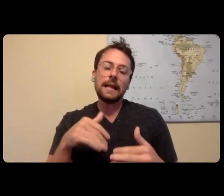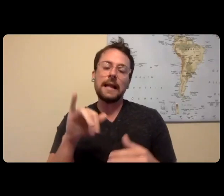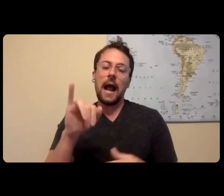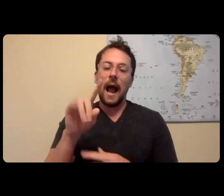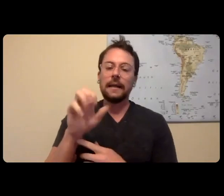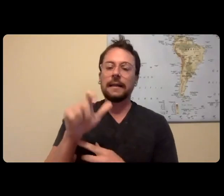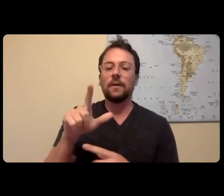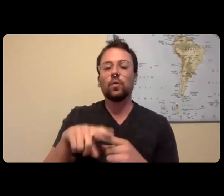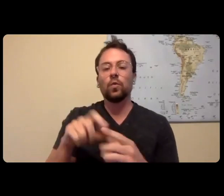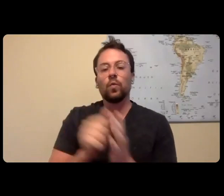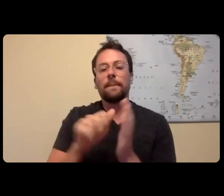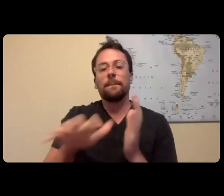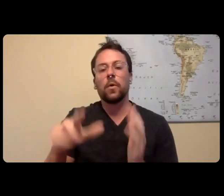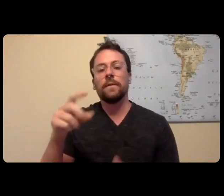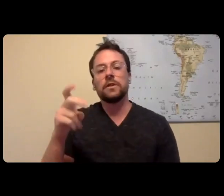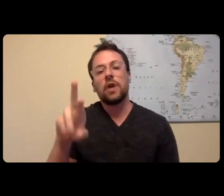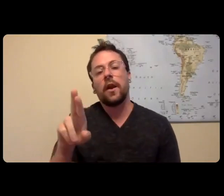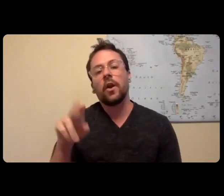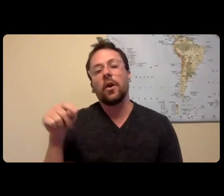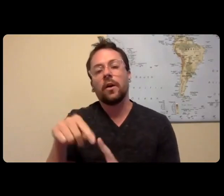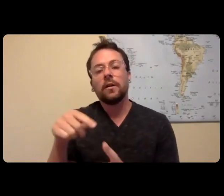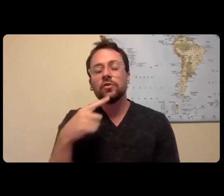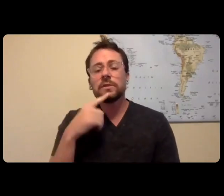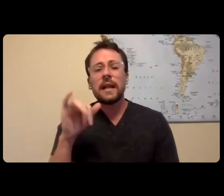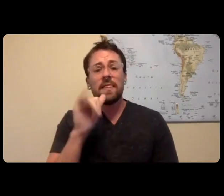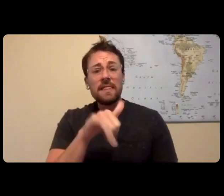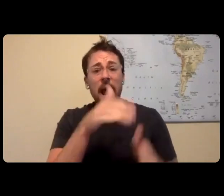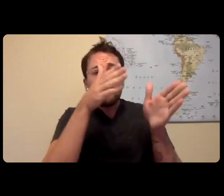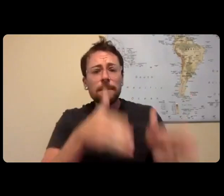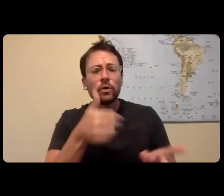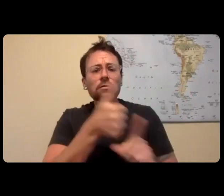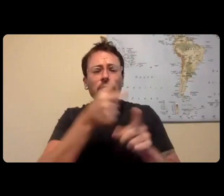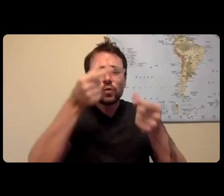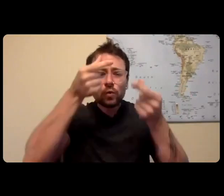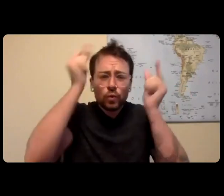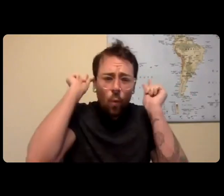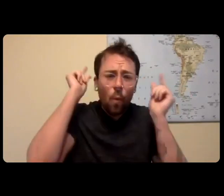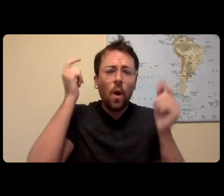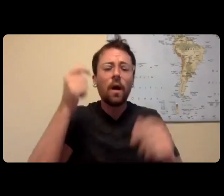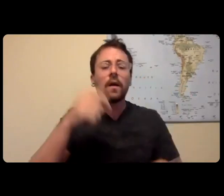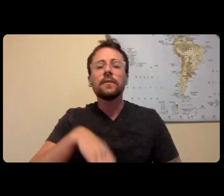Because it is true that in Deaf culture we use a lot of descriptors.